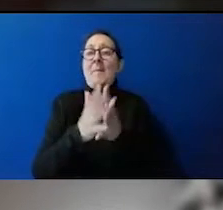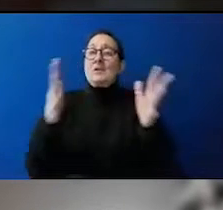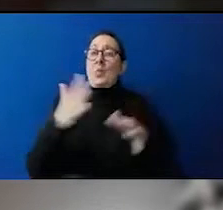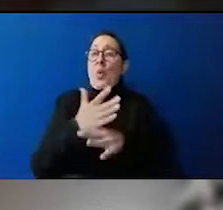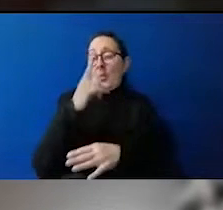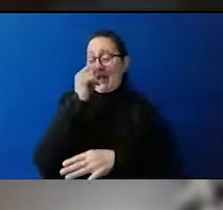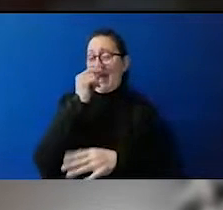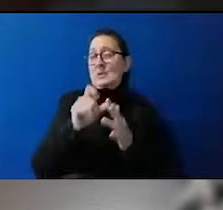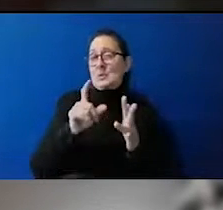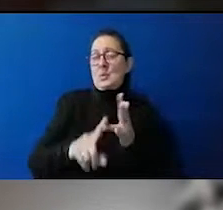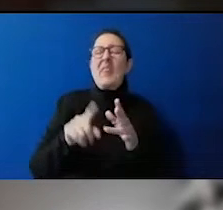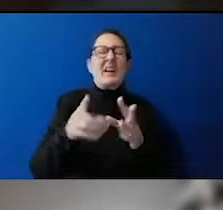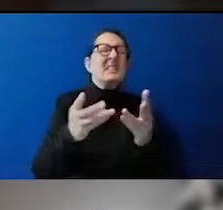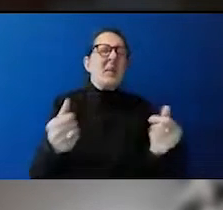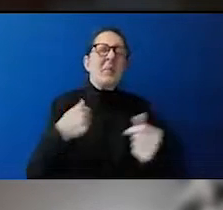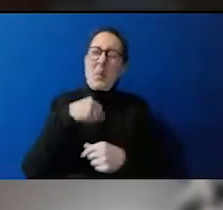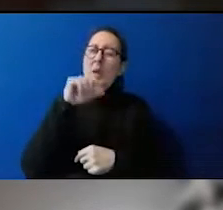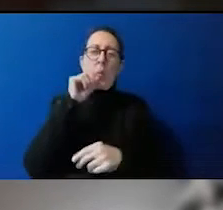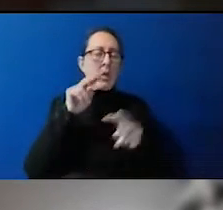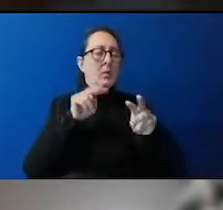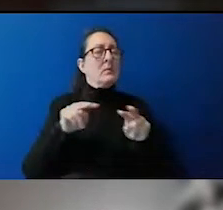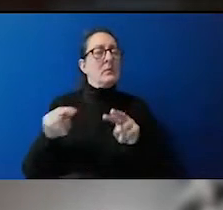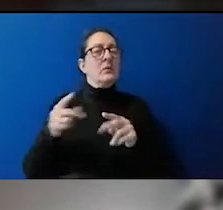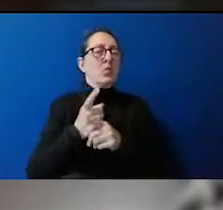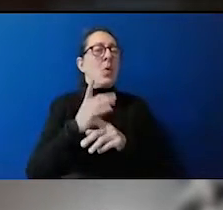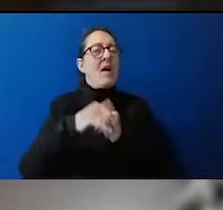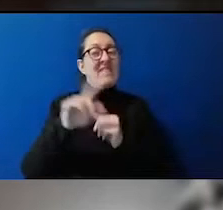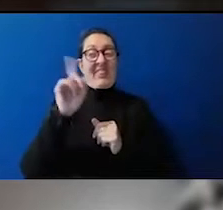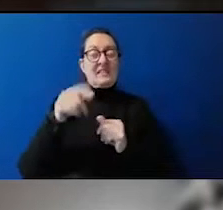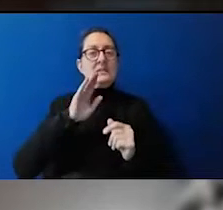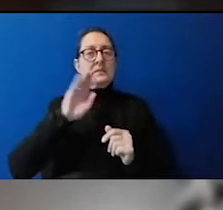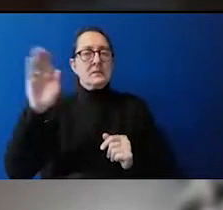we're going to address as we go through this session um and I would say that uh one of the